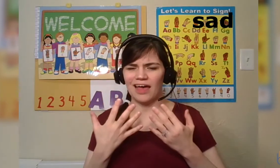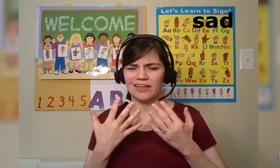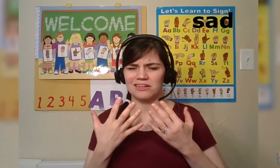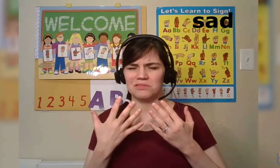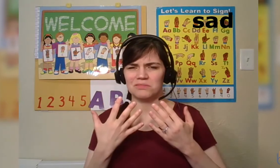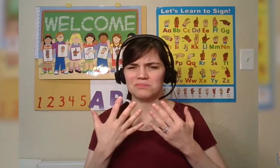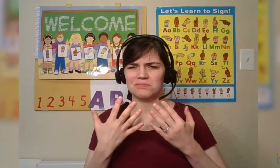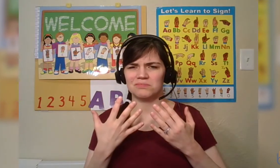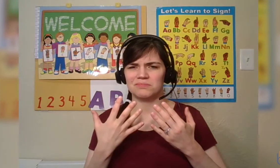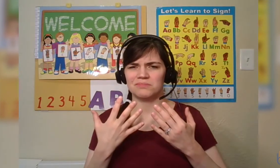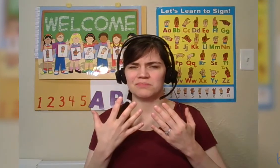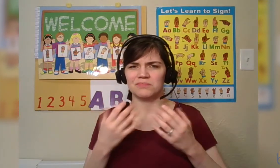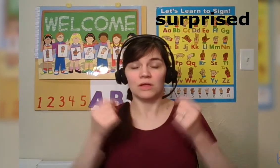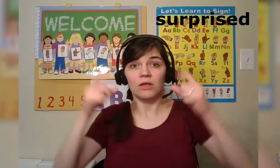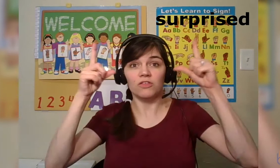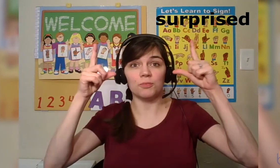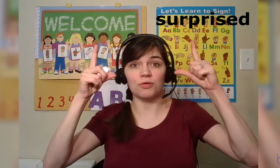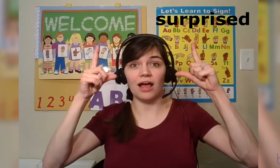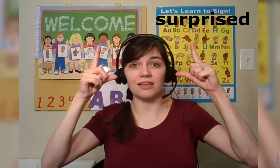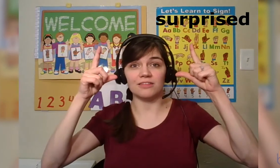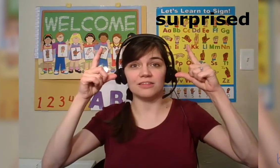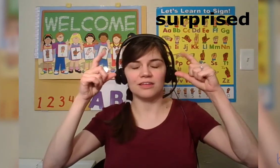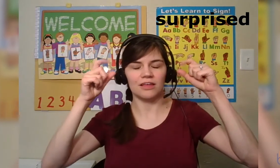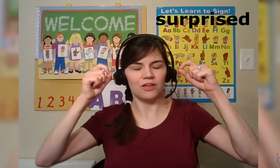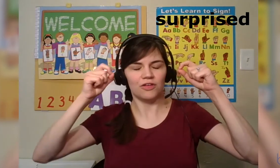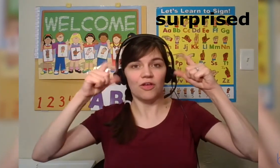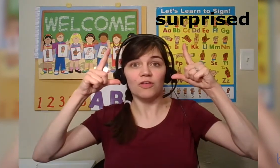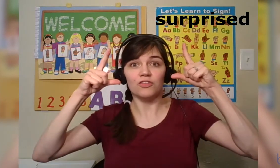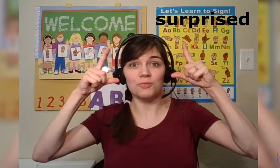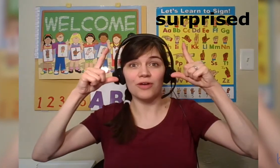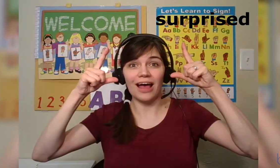Surprised. Surprised.